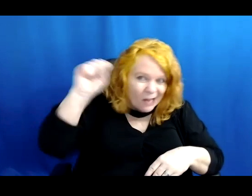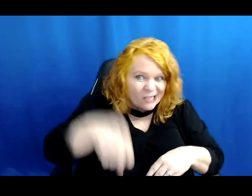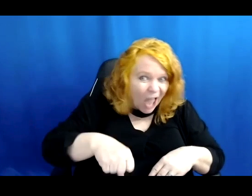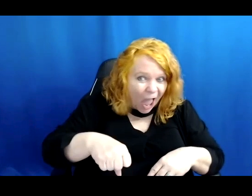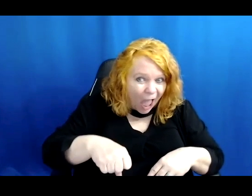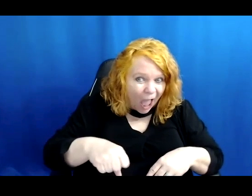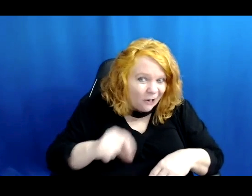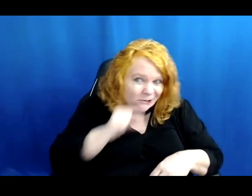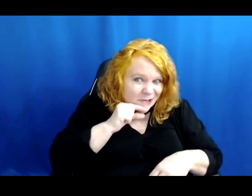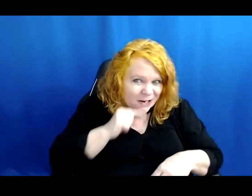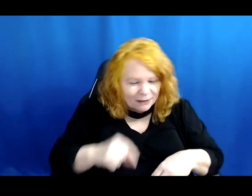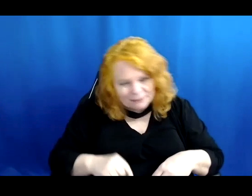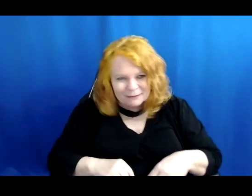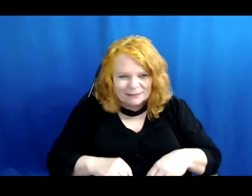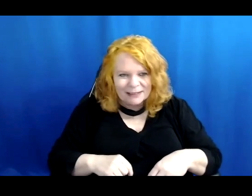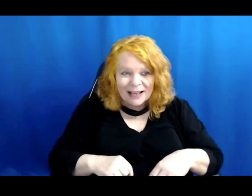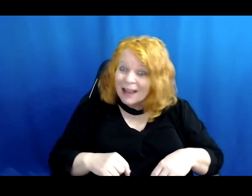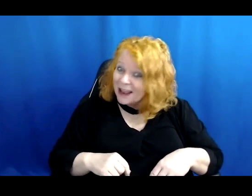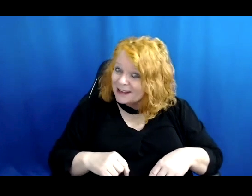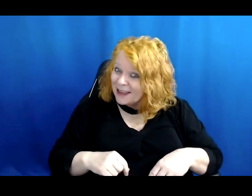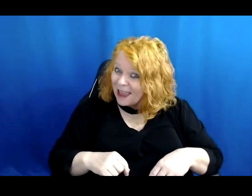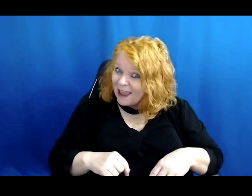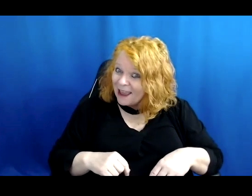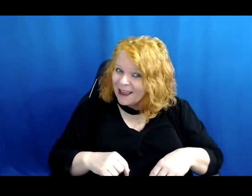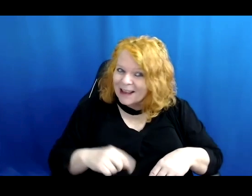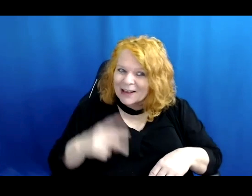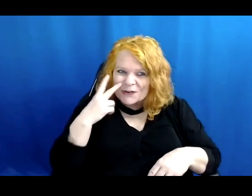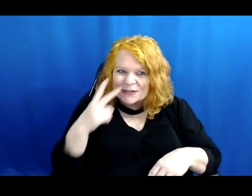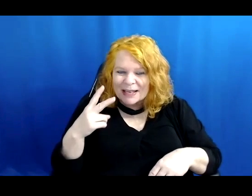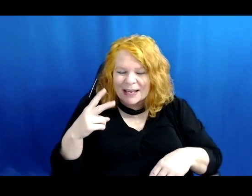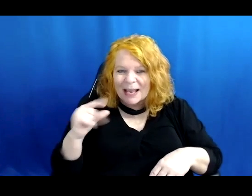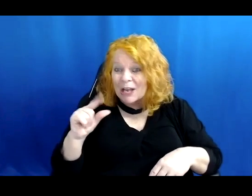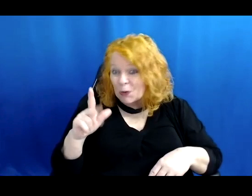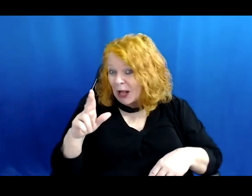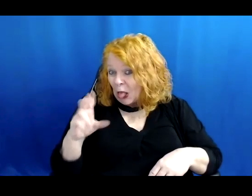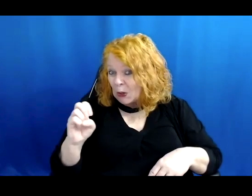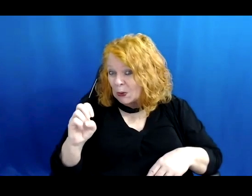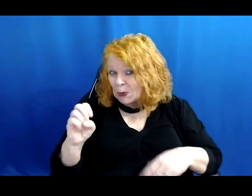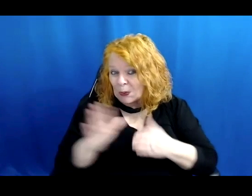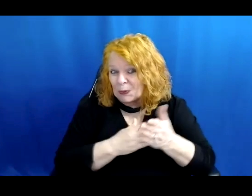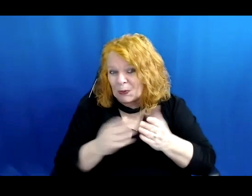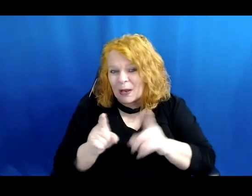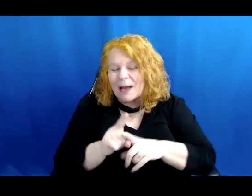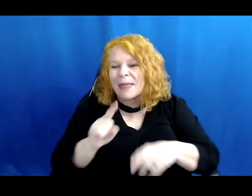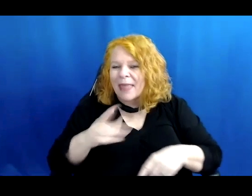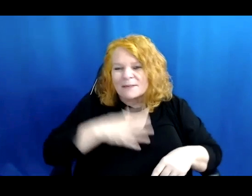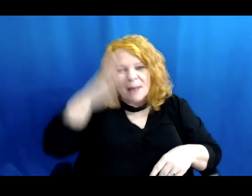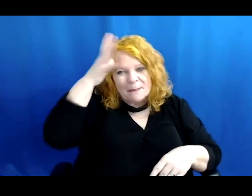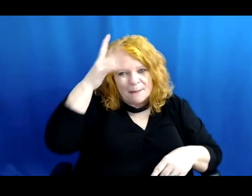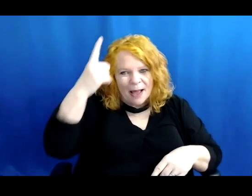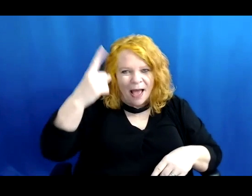It needs glue at the bottom as well. There is my Papa the One-Winged Parrot.